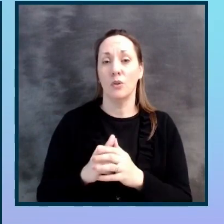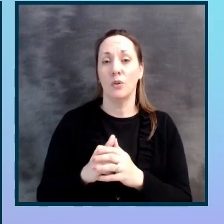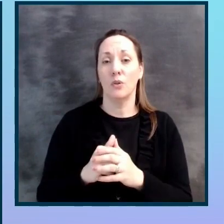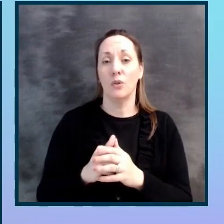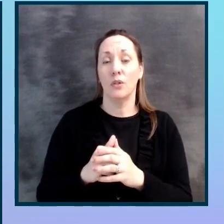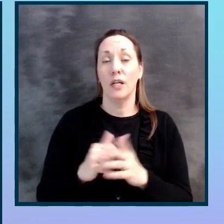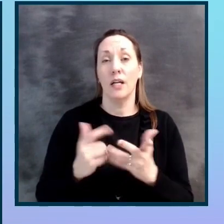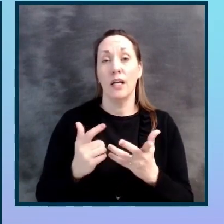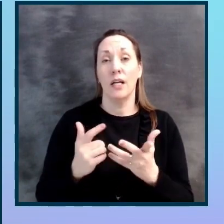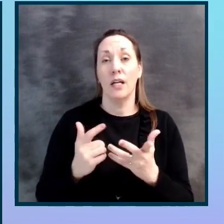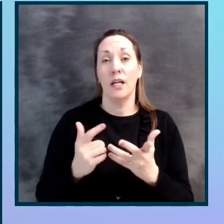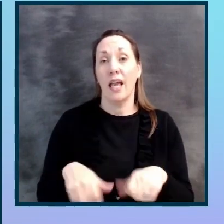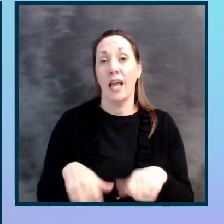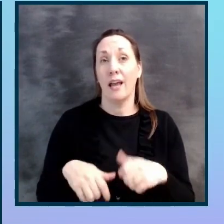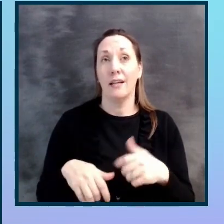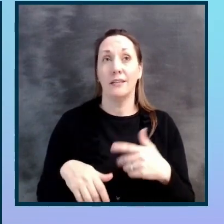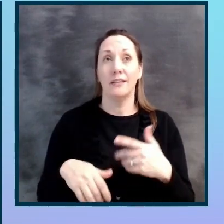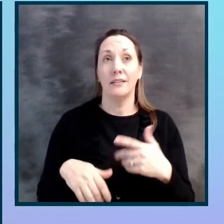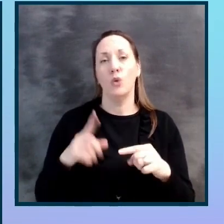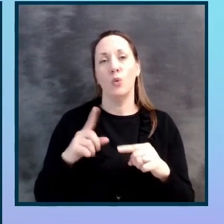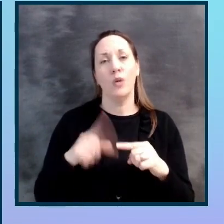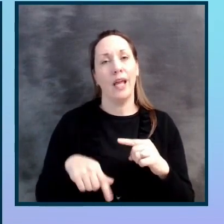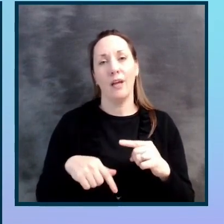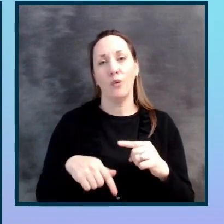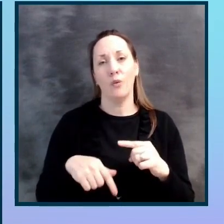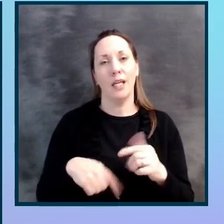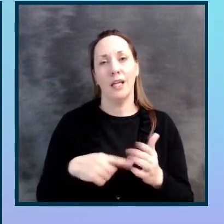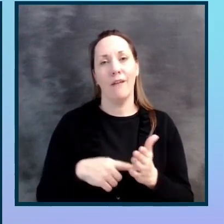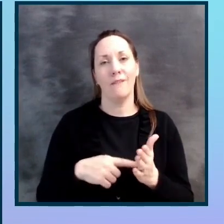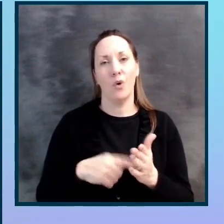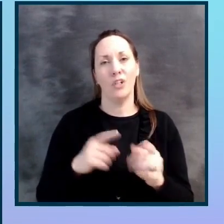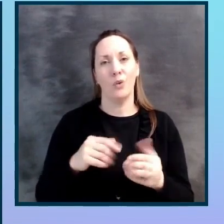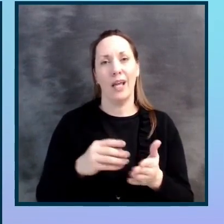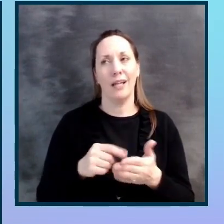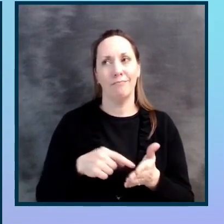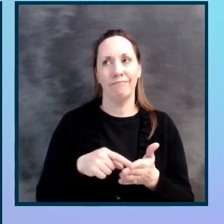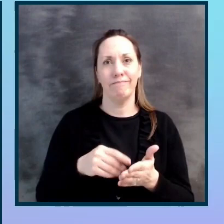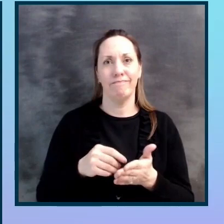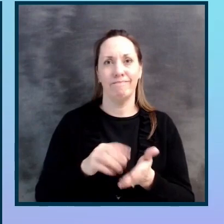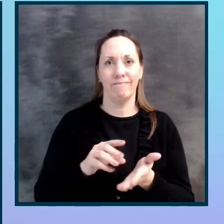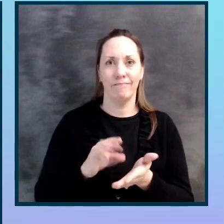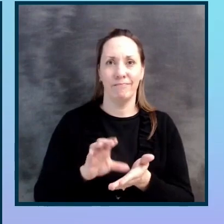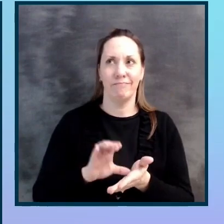to have everybody in your organization trained, especially if you're really large, like Learning A-Z.